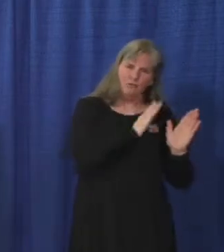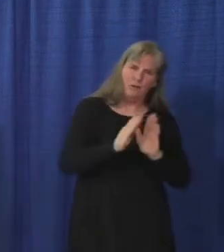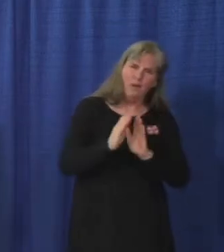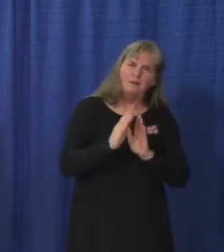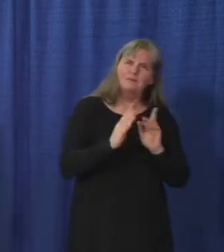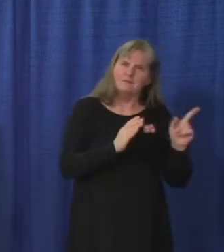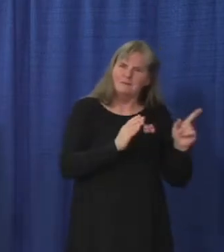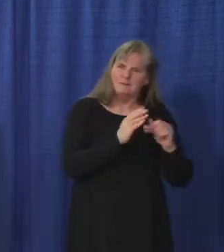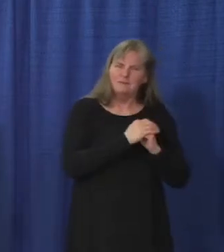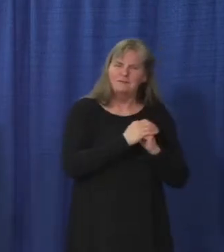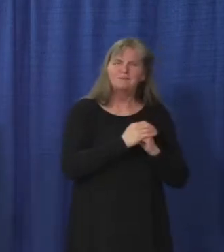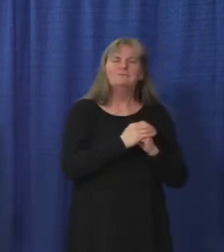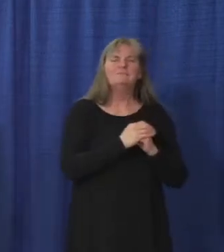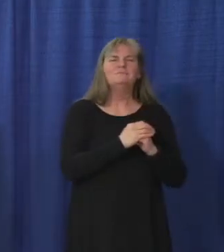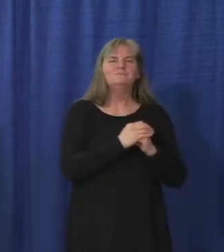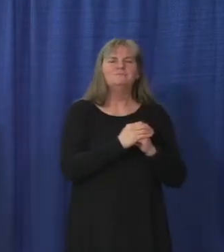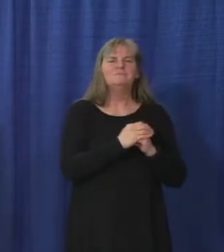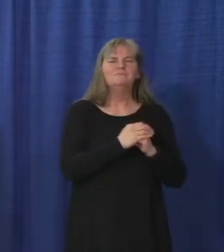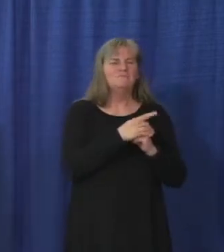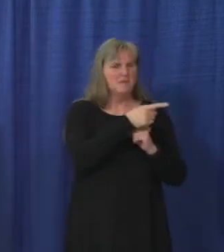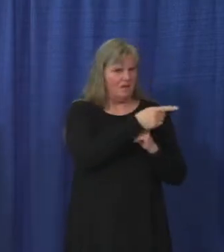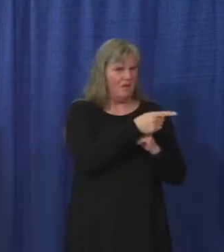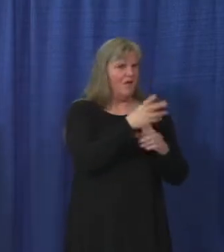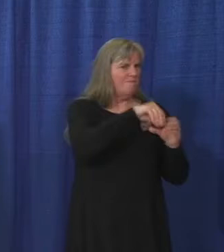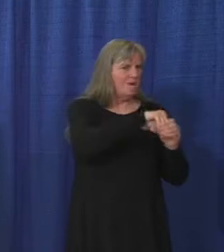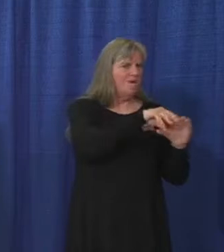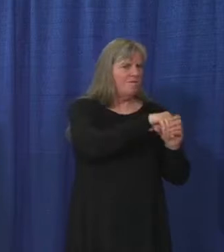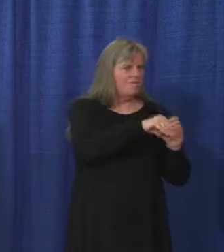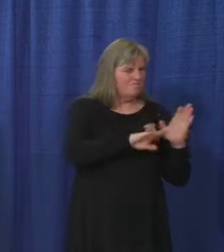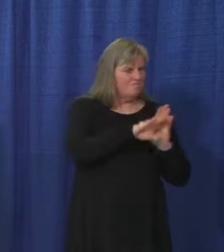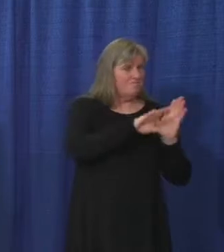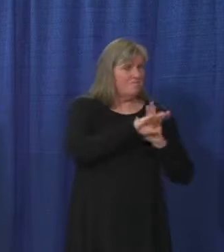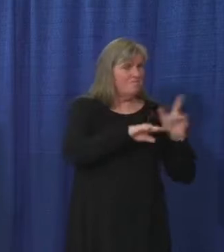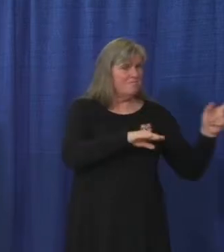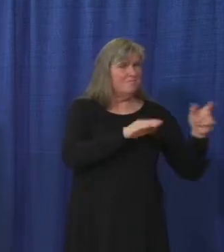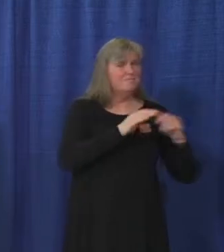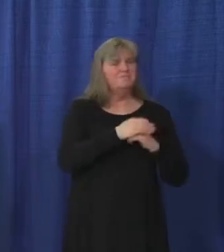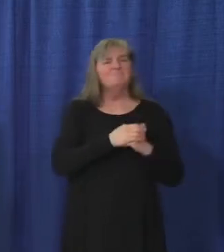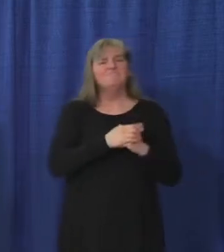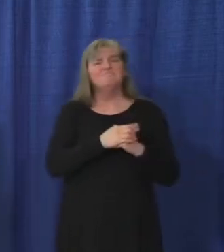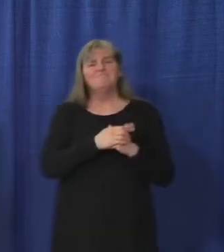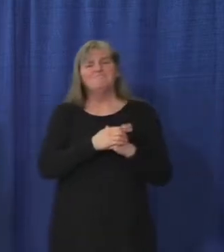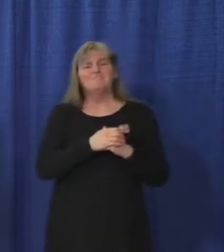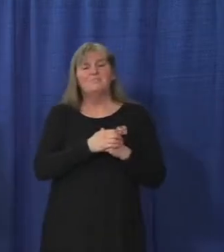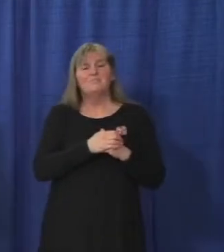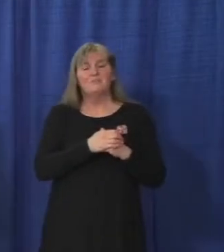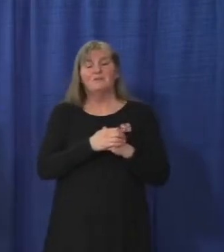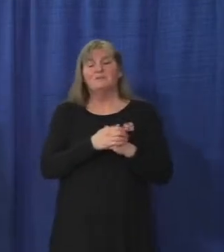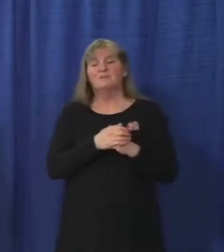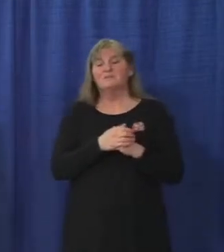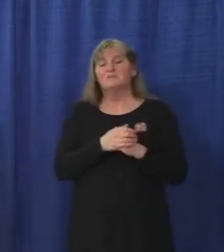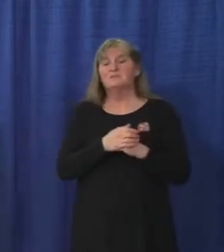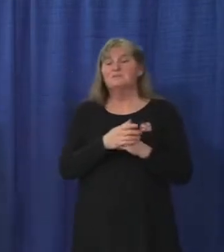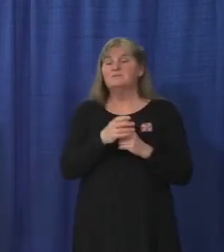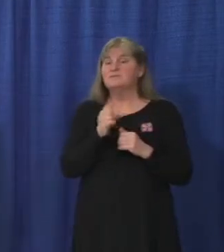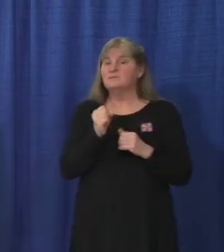other work that was undertaken. Again, being developed prior to the pandemic and of course will be more important than ever as